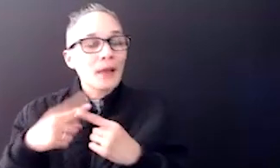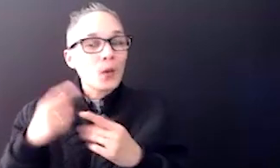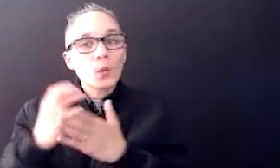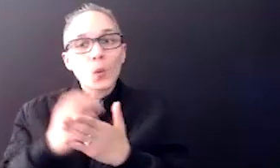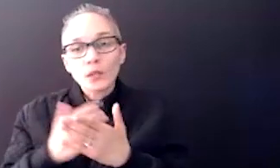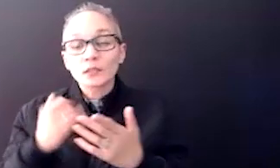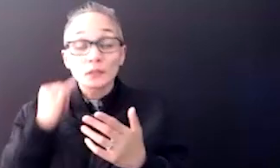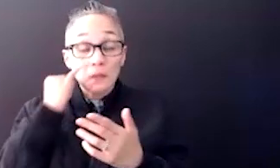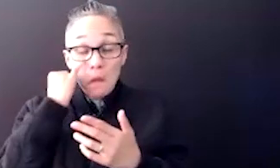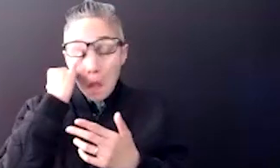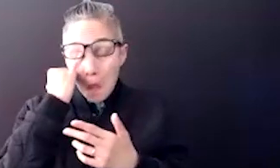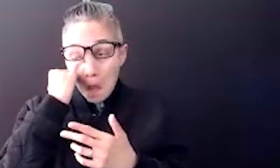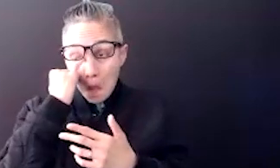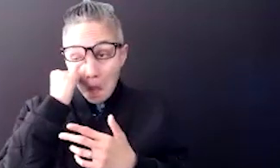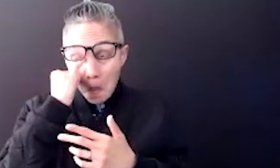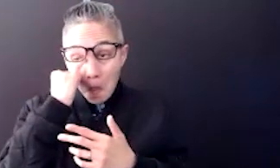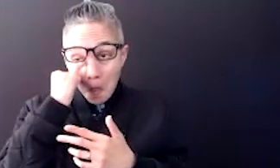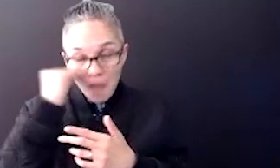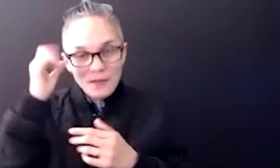It's something that is kind of, you know, meaty and engaging.